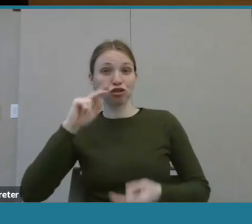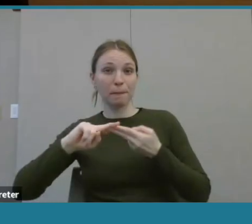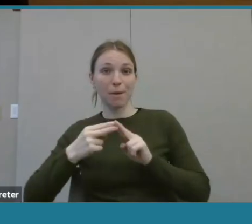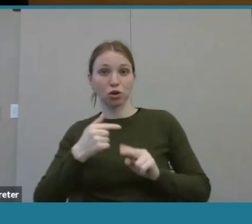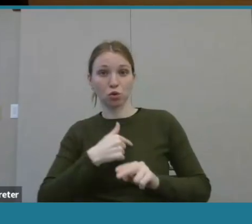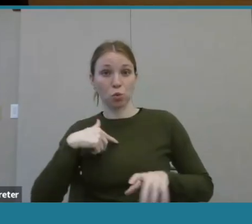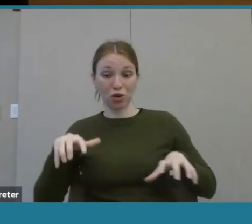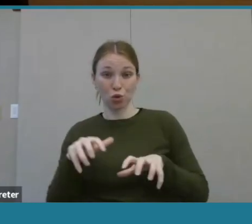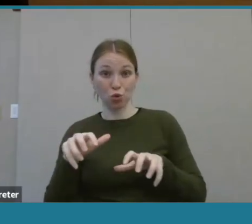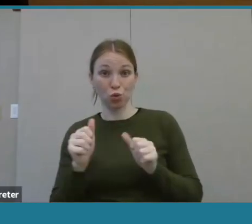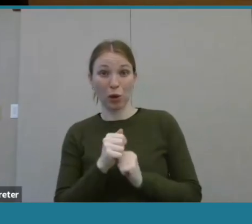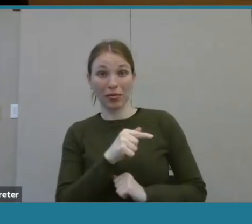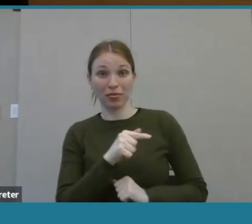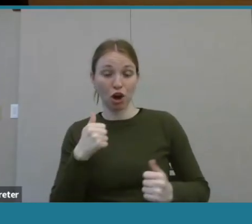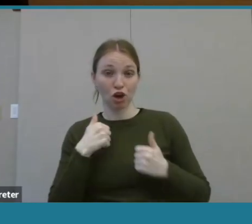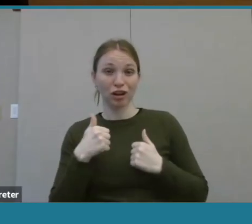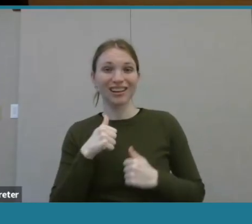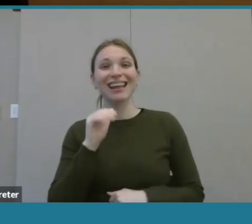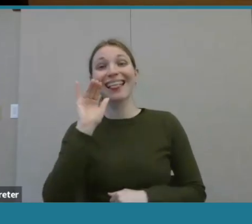work that we do with them, that's all done on a touchscreen.